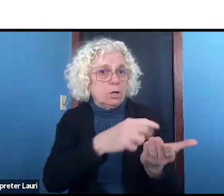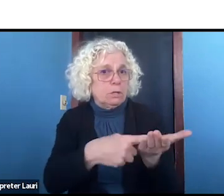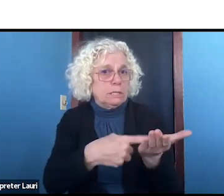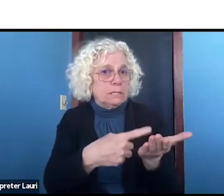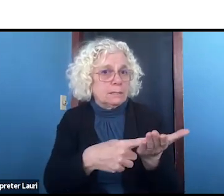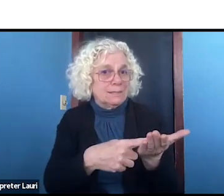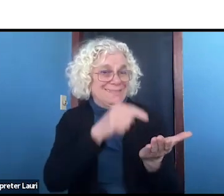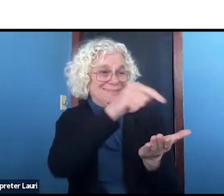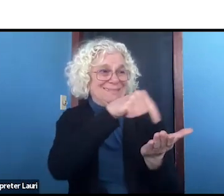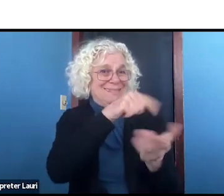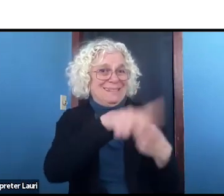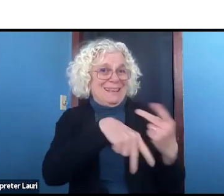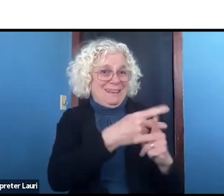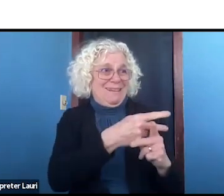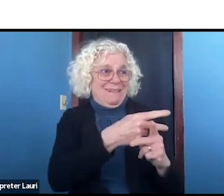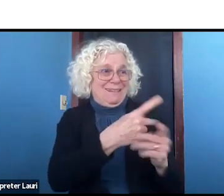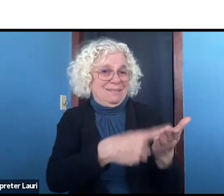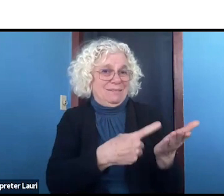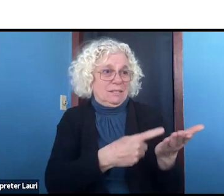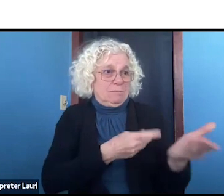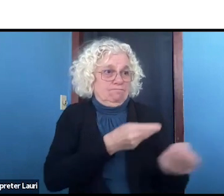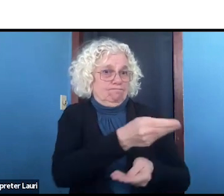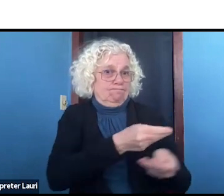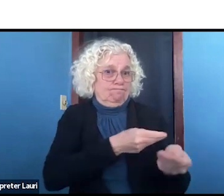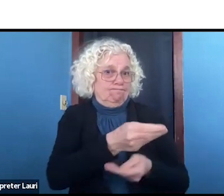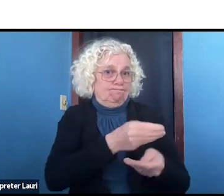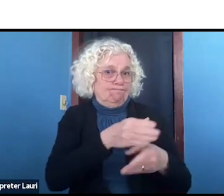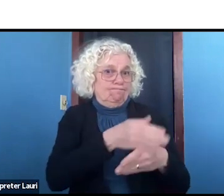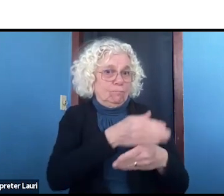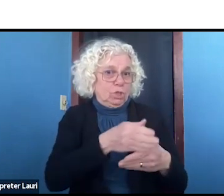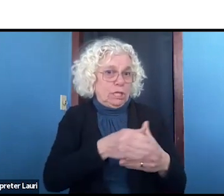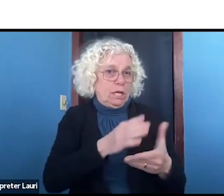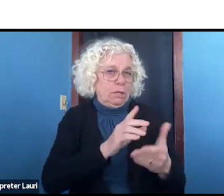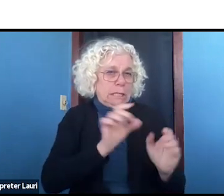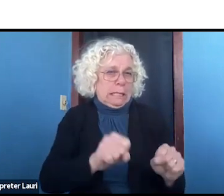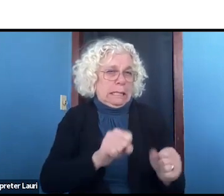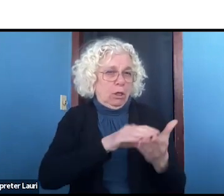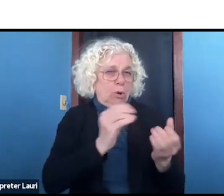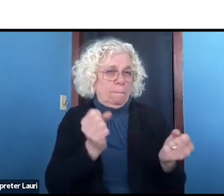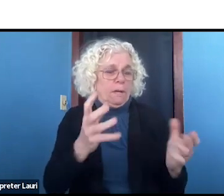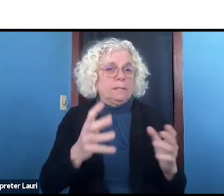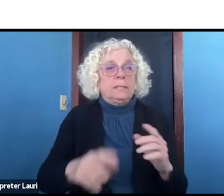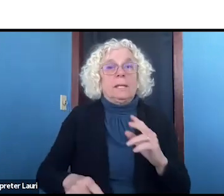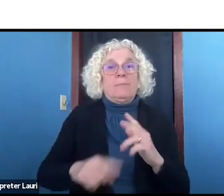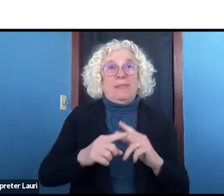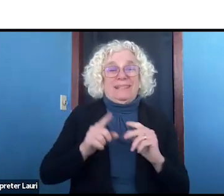so much from each other that that'll be an opportunity to do that. But it also informs the work of our center